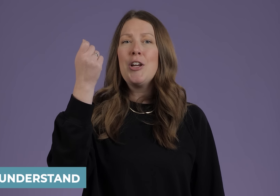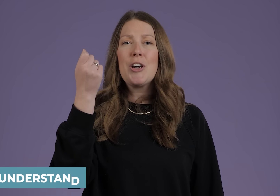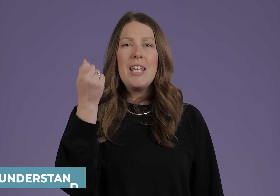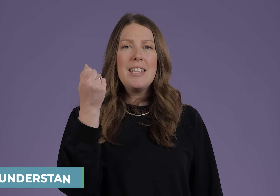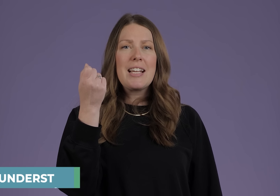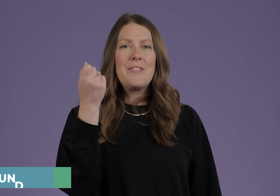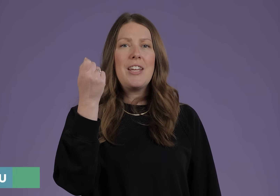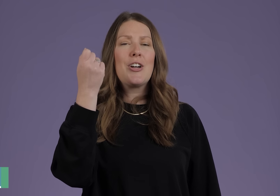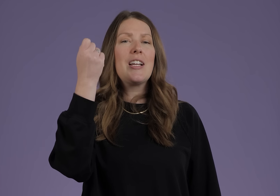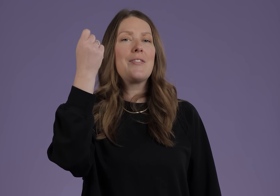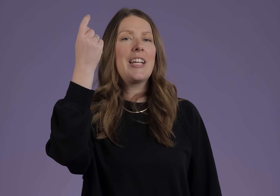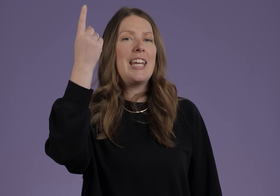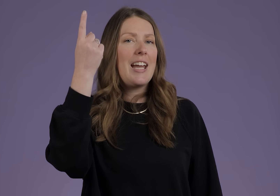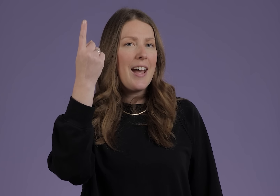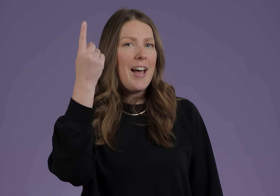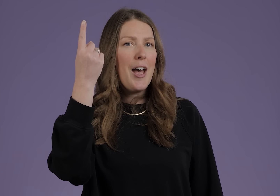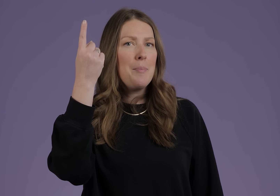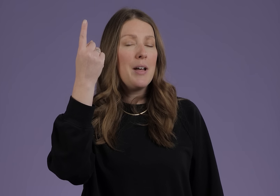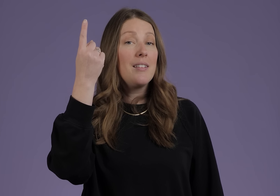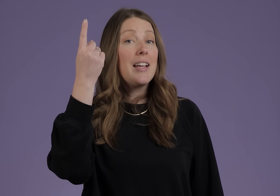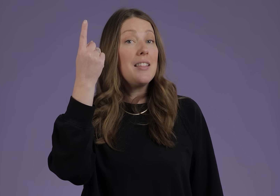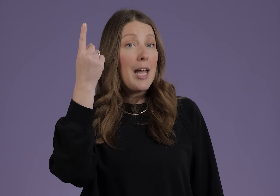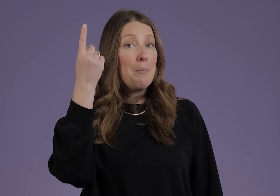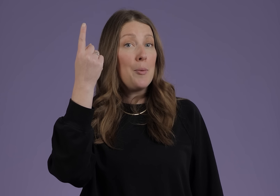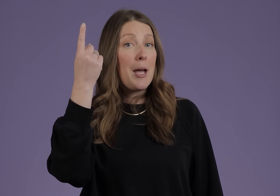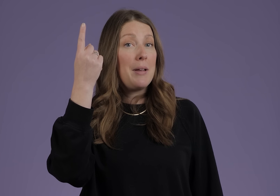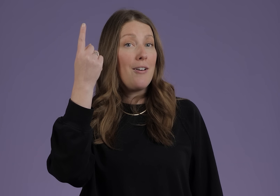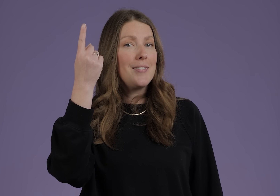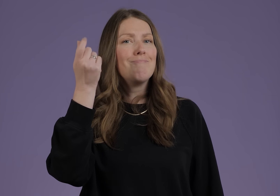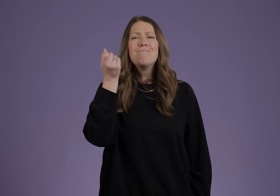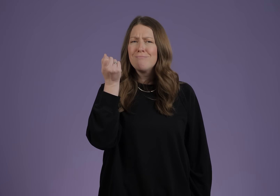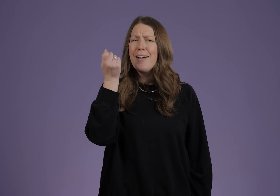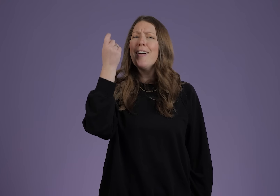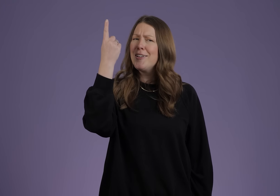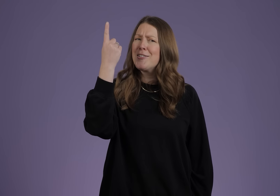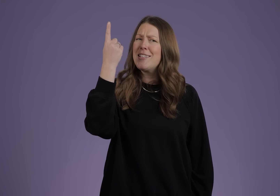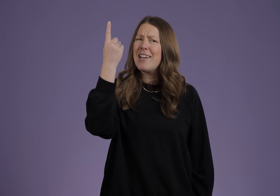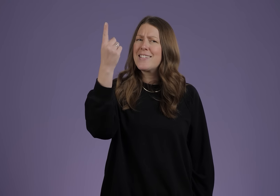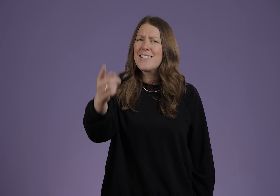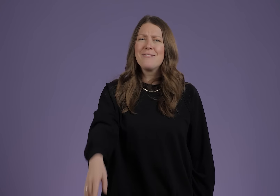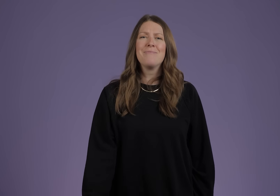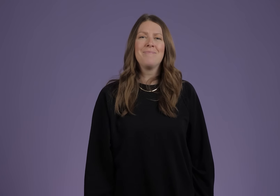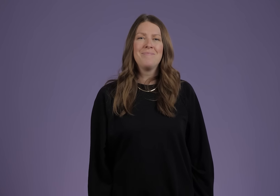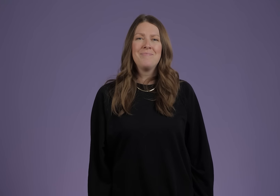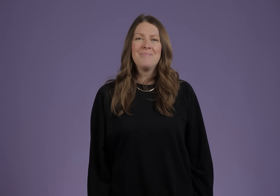Your index finger is flicking up like a light bulb coming on Understand